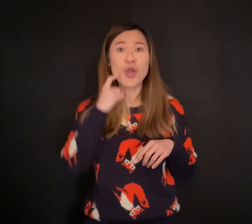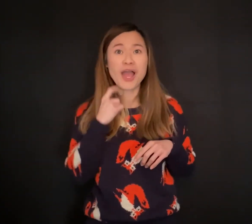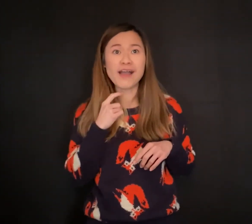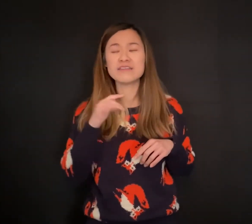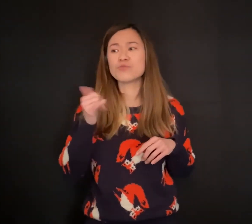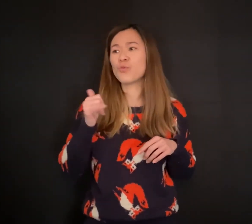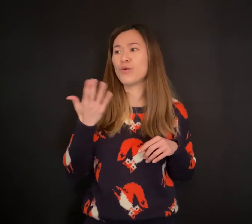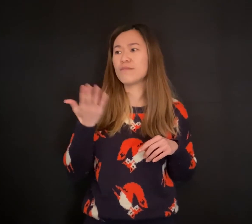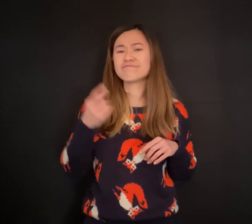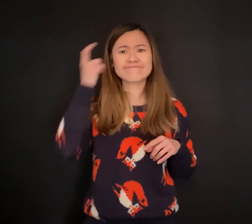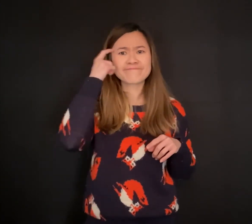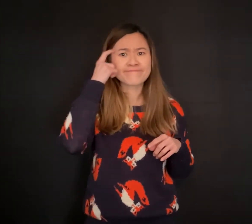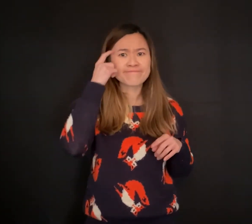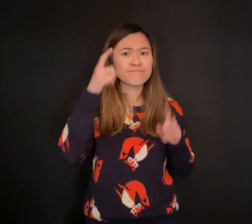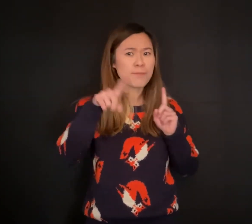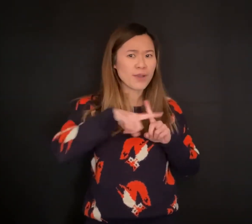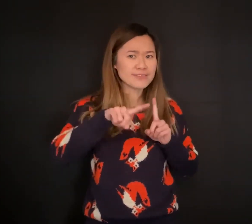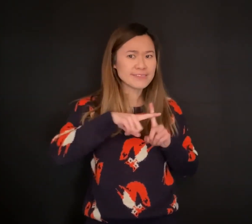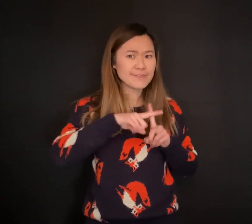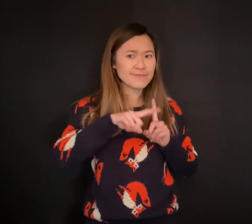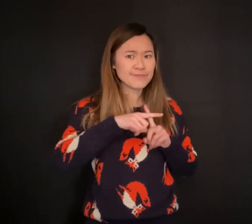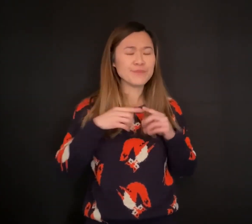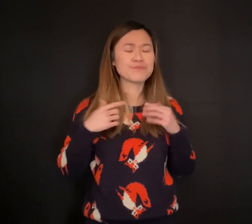is try to continue to think positively.